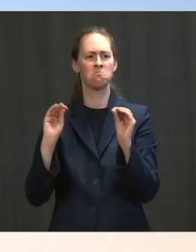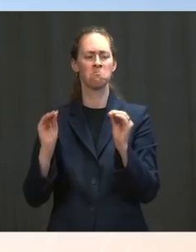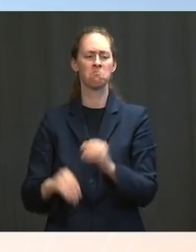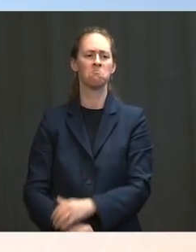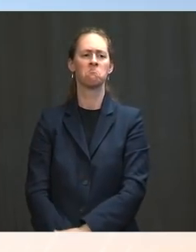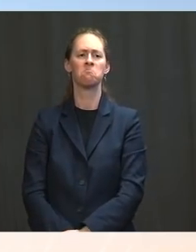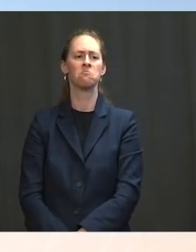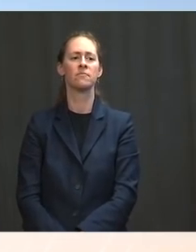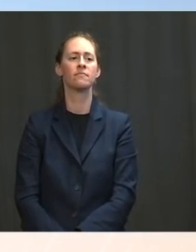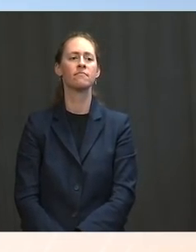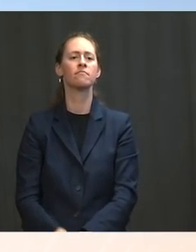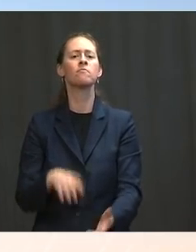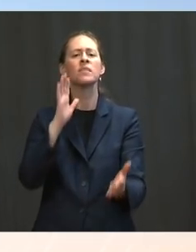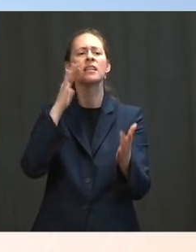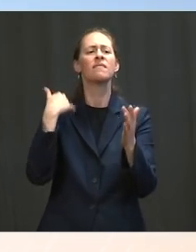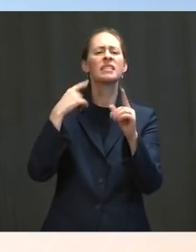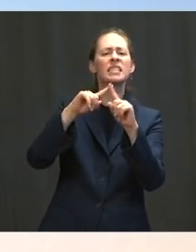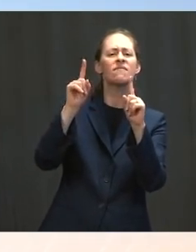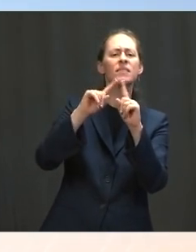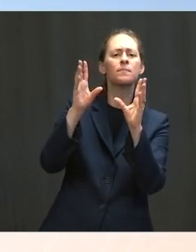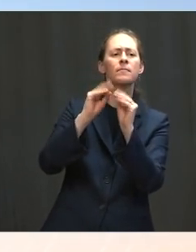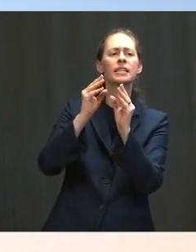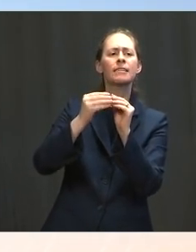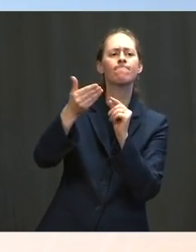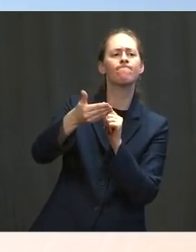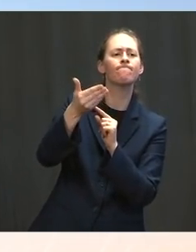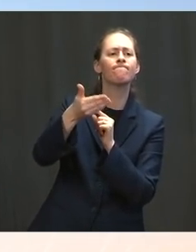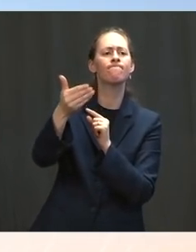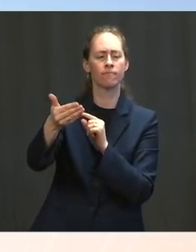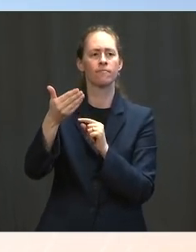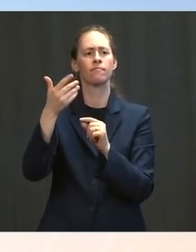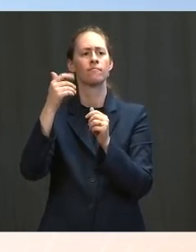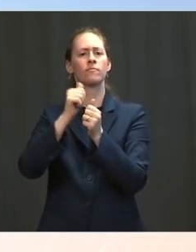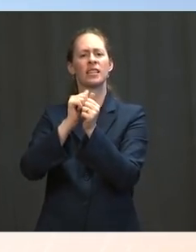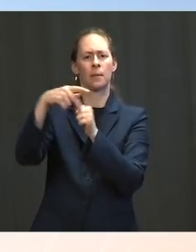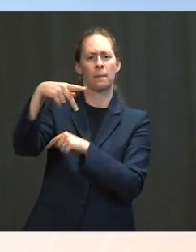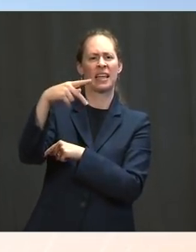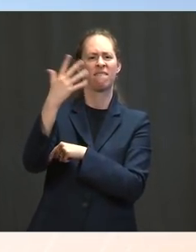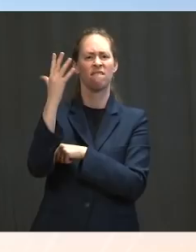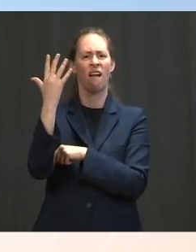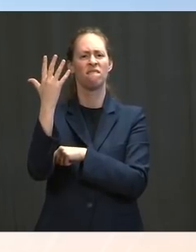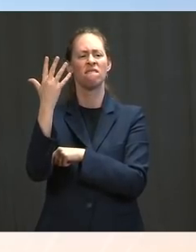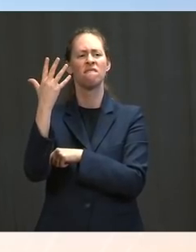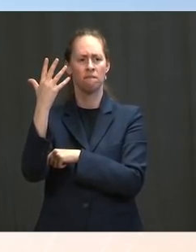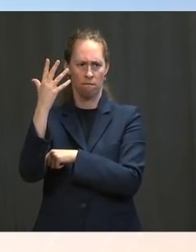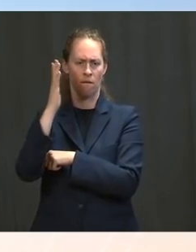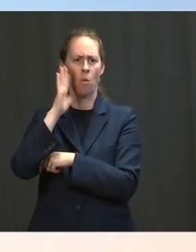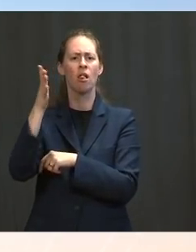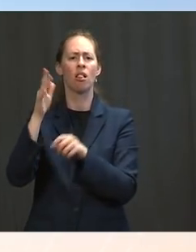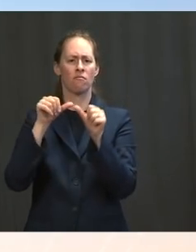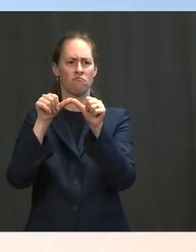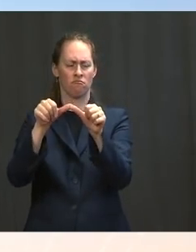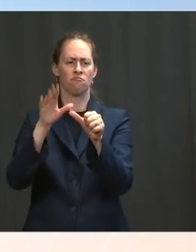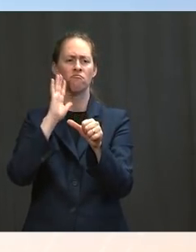we have with a number of the P5 countries, which will certainly continue. But in terms of meeting at UNGA,